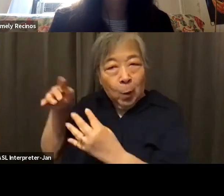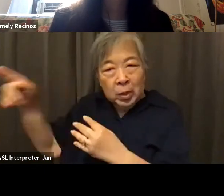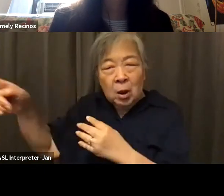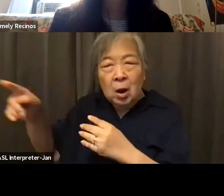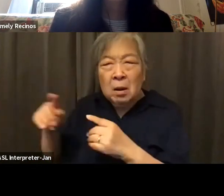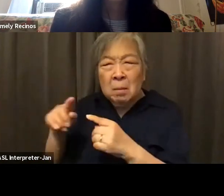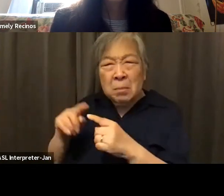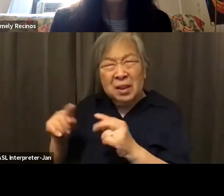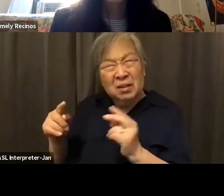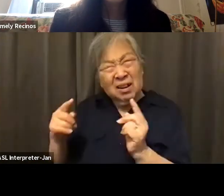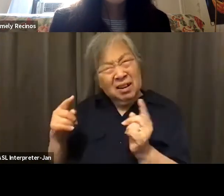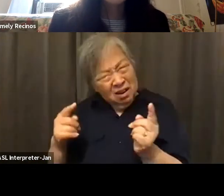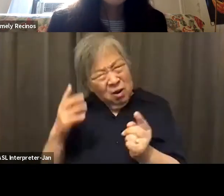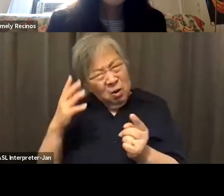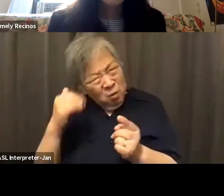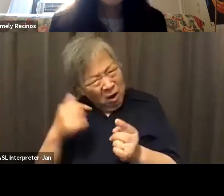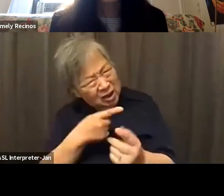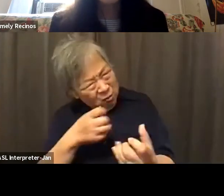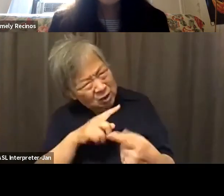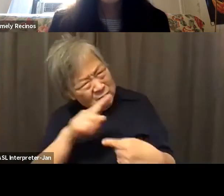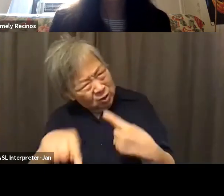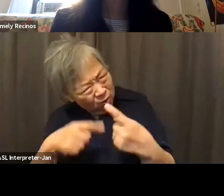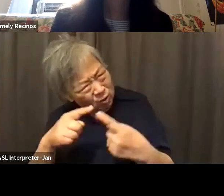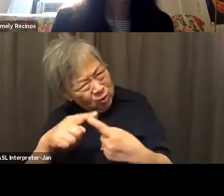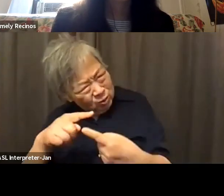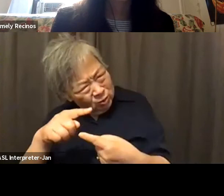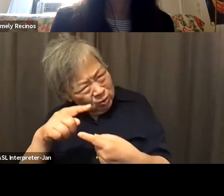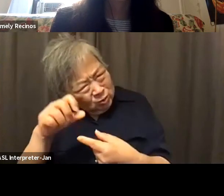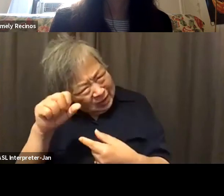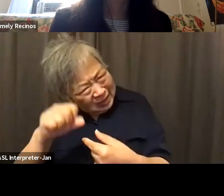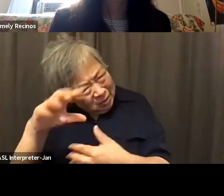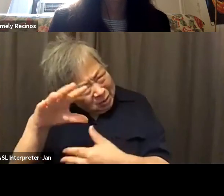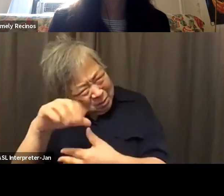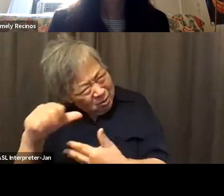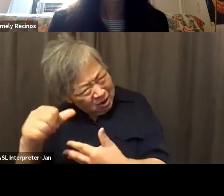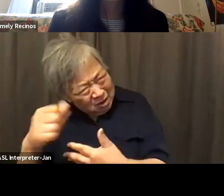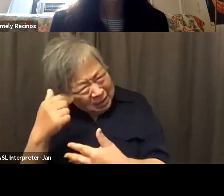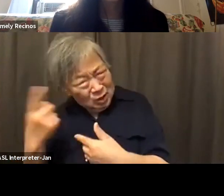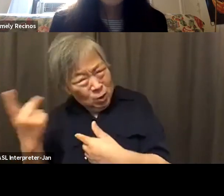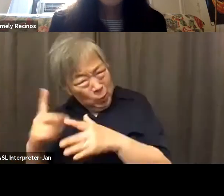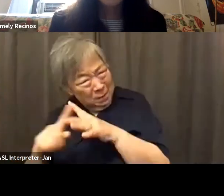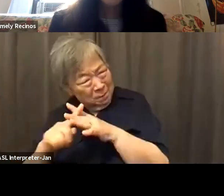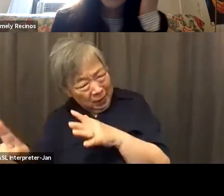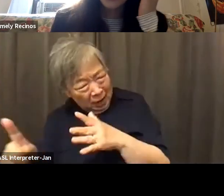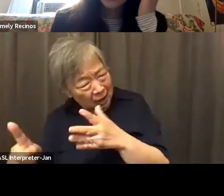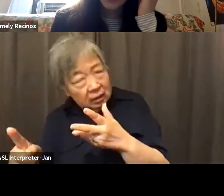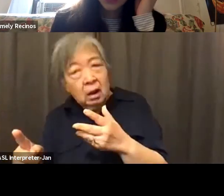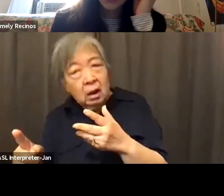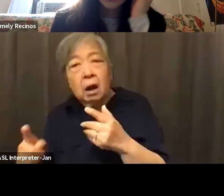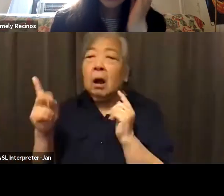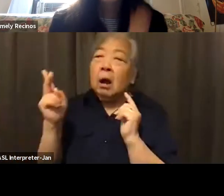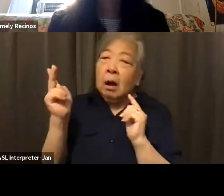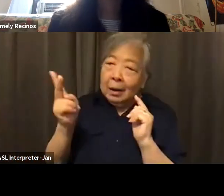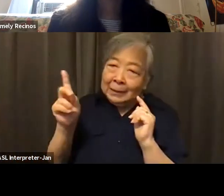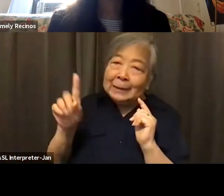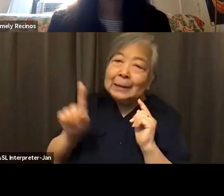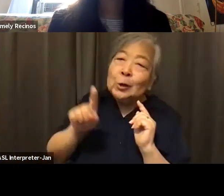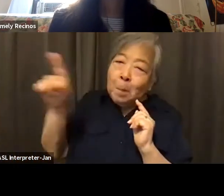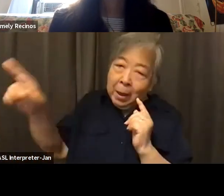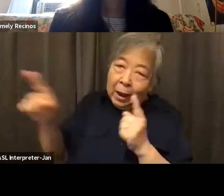Because they're like we fled, you know, we were leaving. They have gone back but to visit.